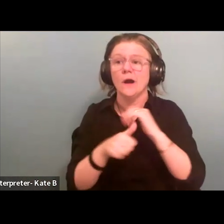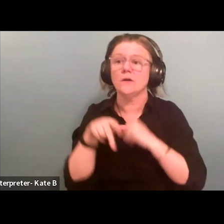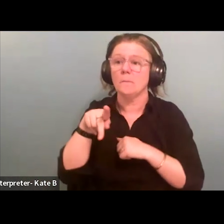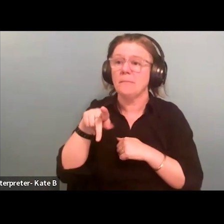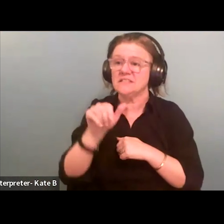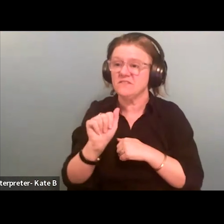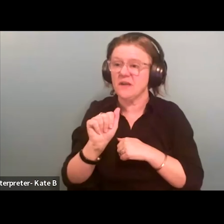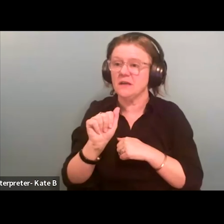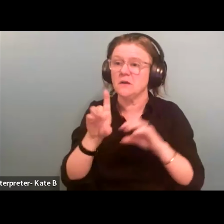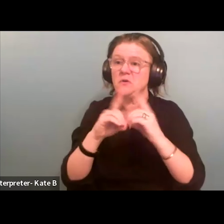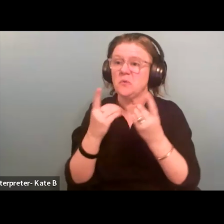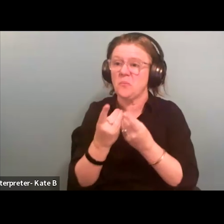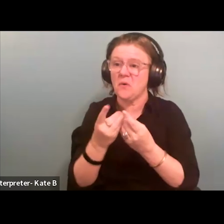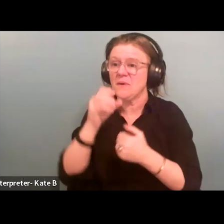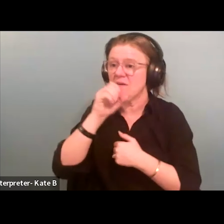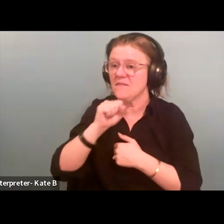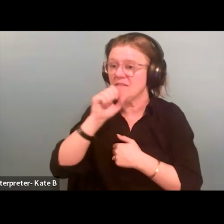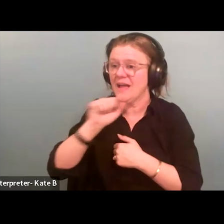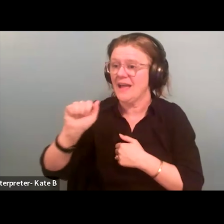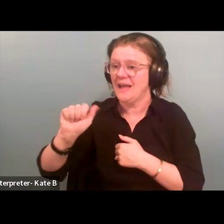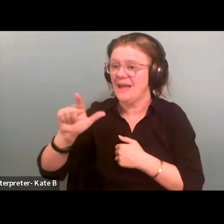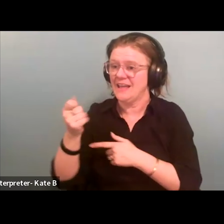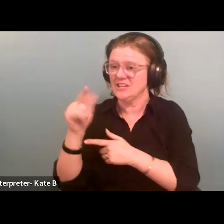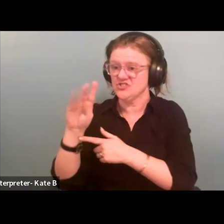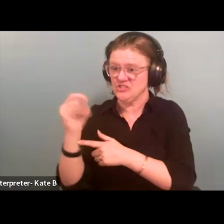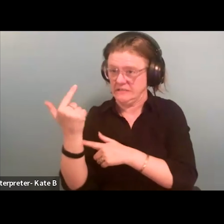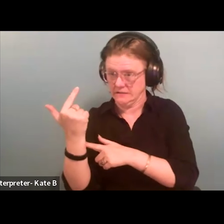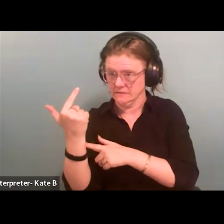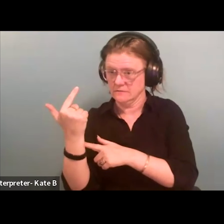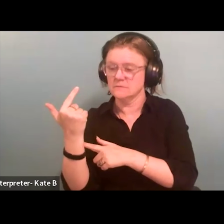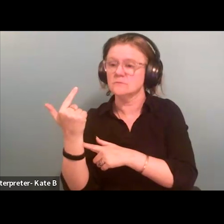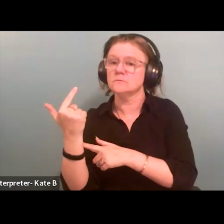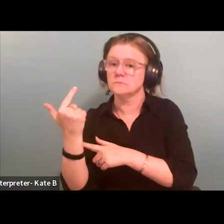one of the cabinet-level entities in Pennsylvania, in the Commonwealth.